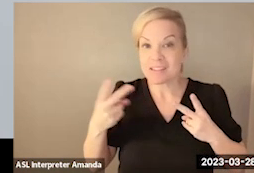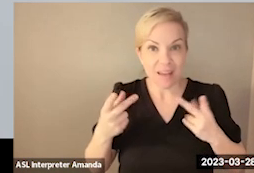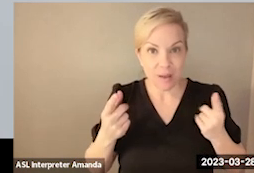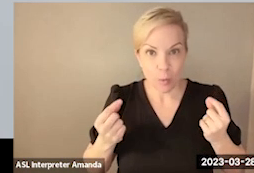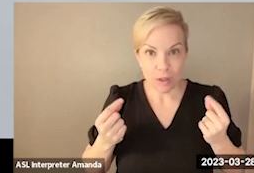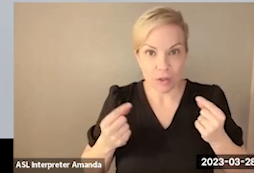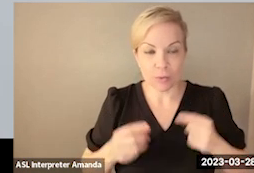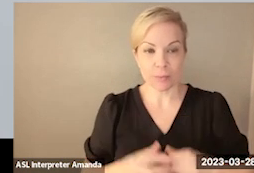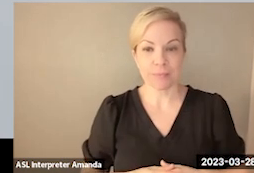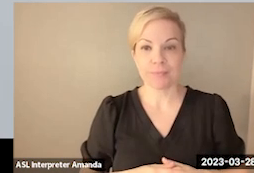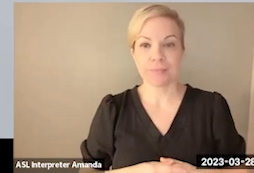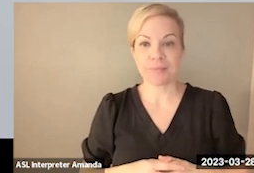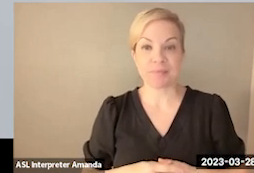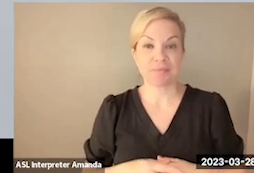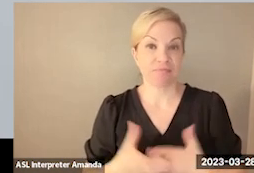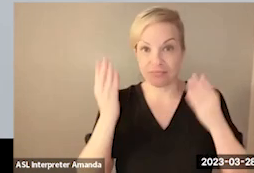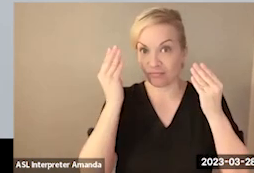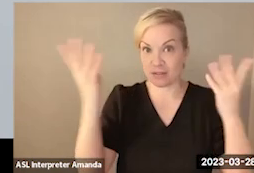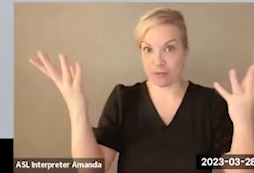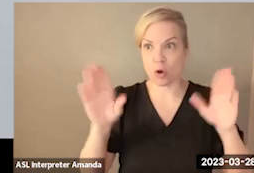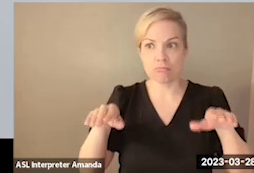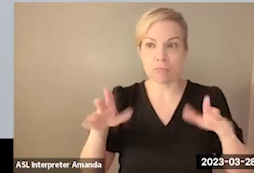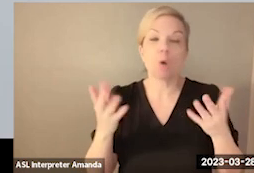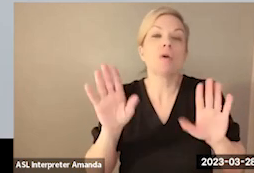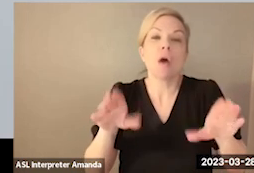Debbie Stine, Science & Technology Policy Academy: is, you know, Say that there is a planning board of some kind? Right?